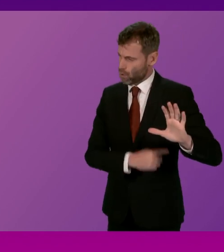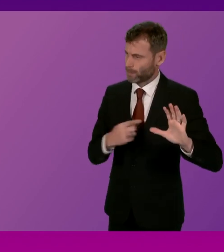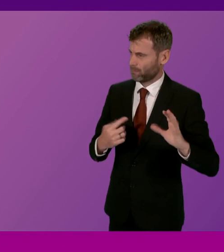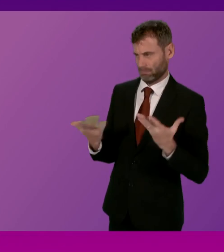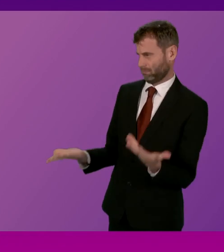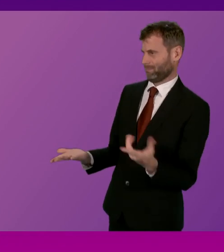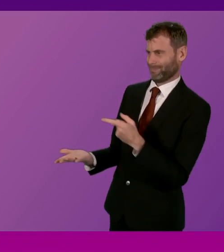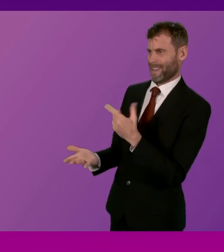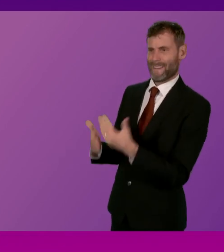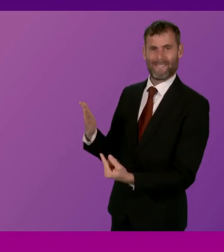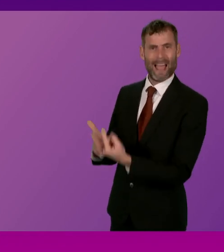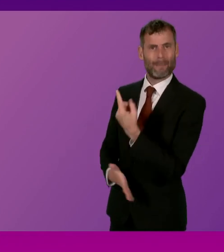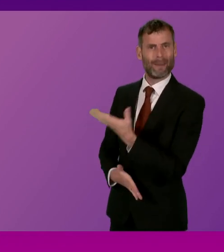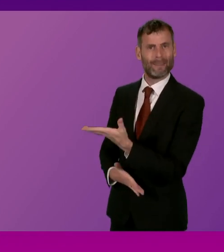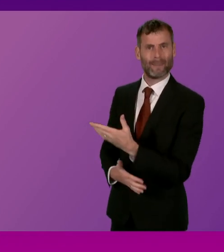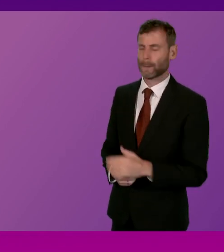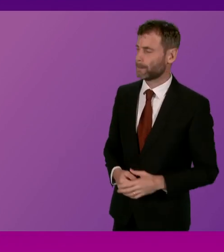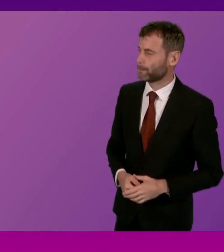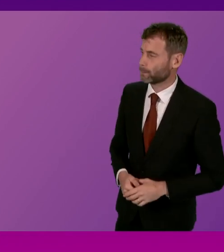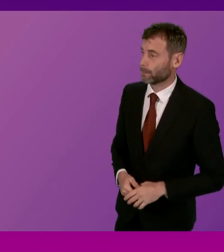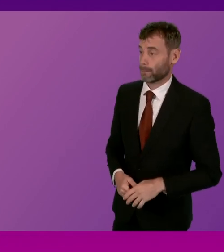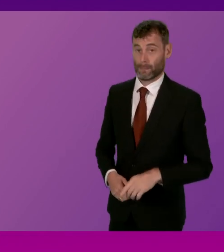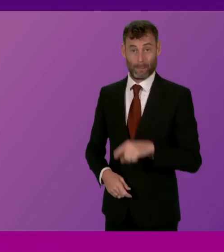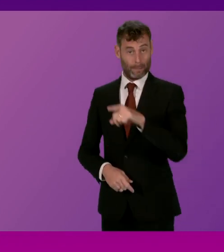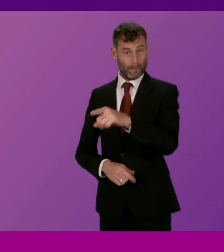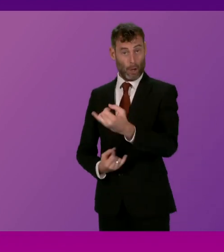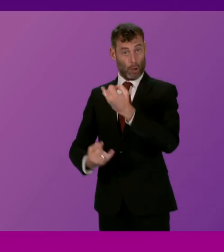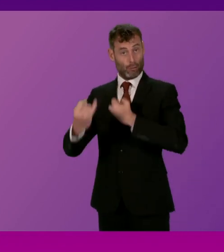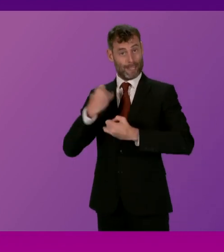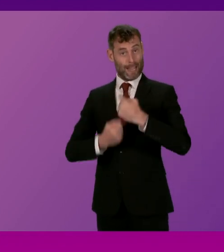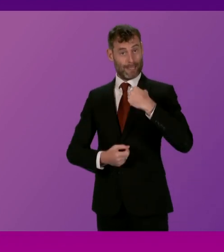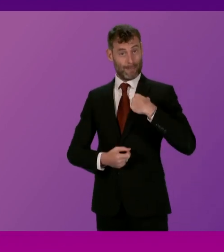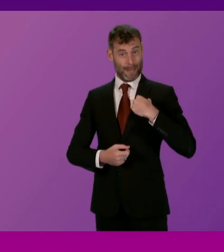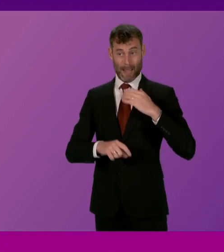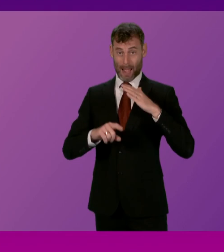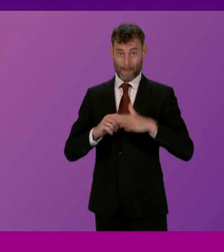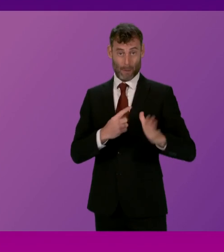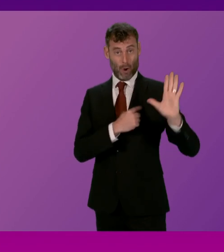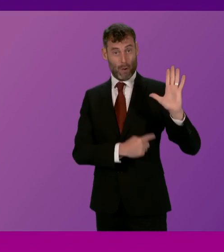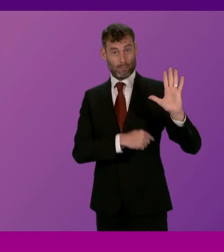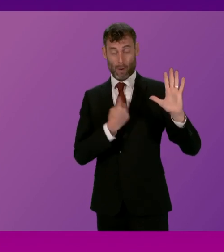It is astonishing for Donald Cameron to talk about broken promises 24 hours after his Government